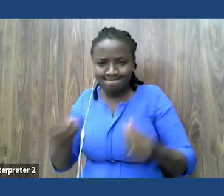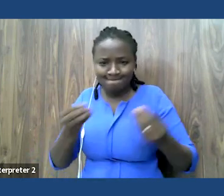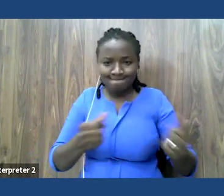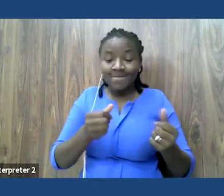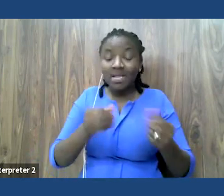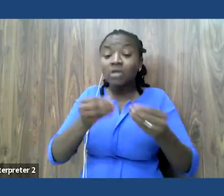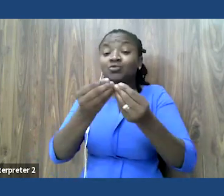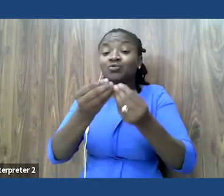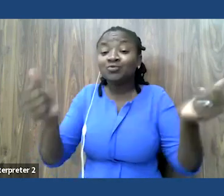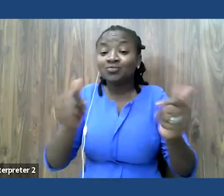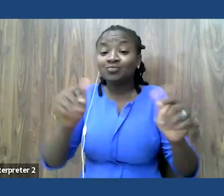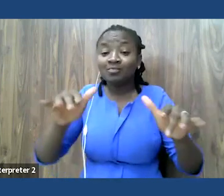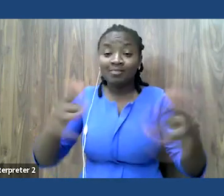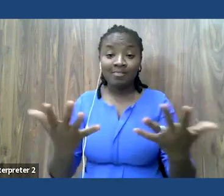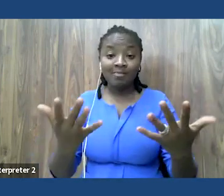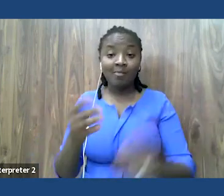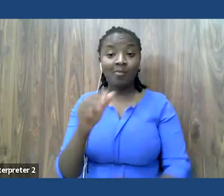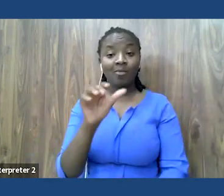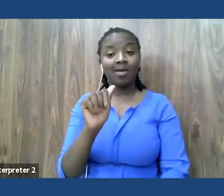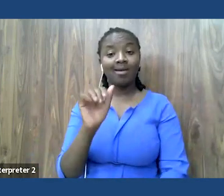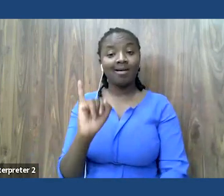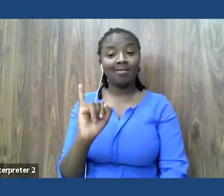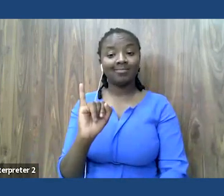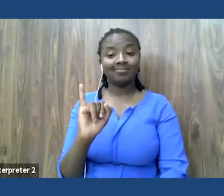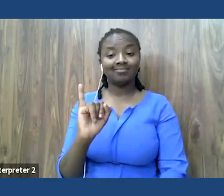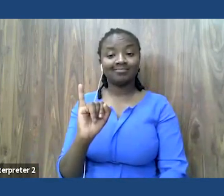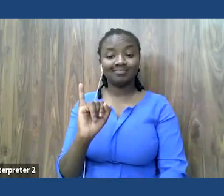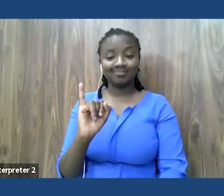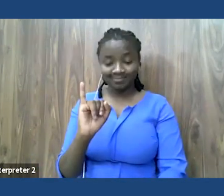going through these different changes in life.